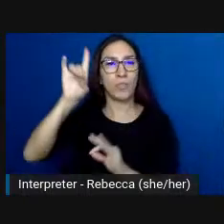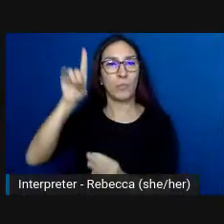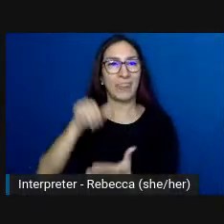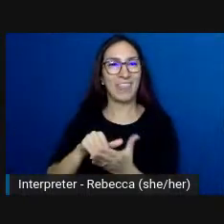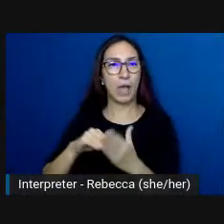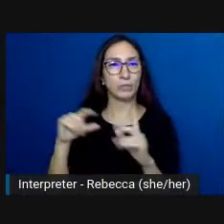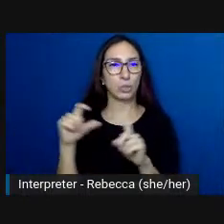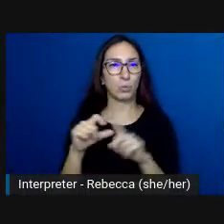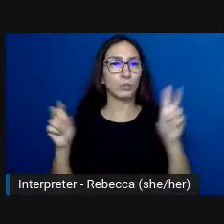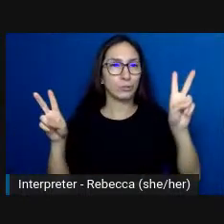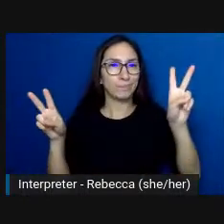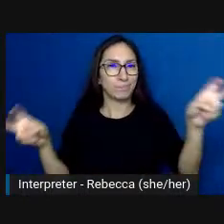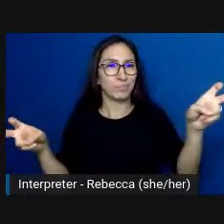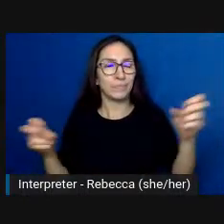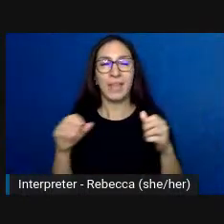Hello and welcome to my presentation,